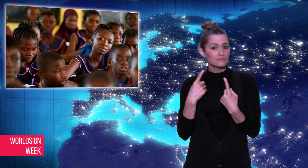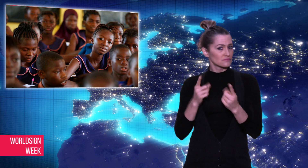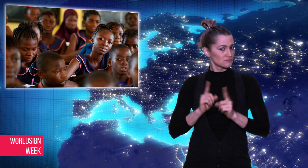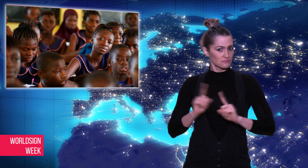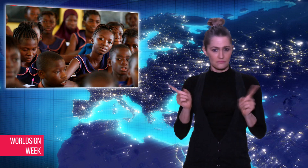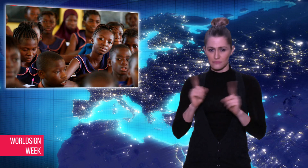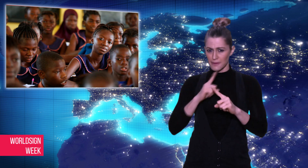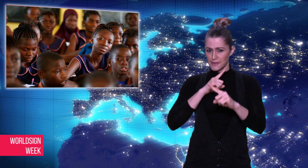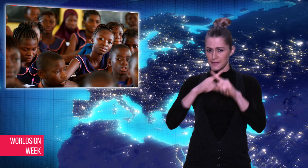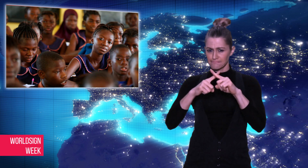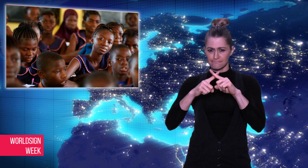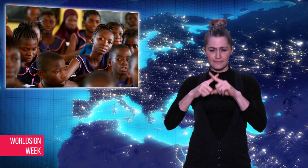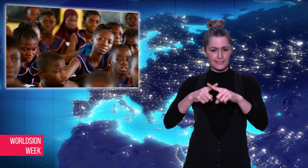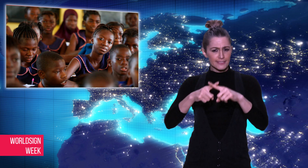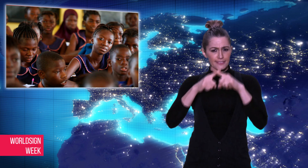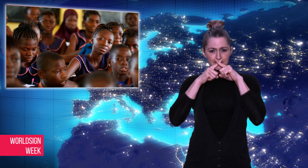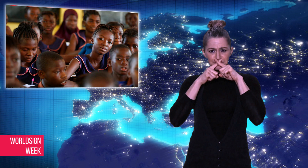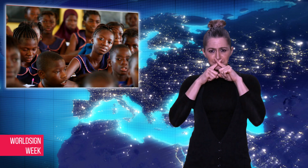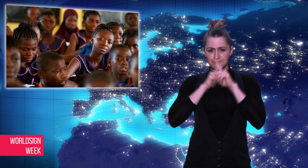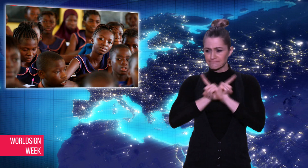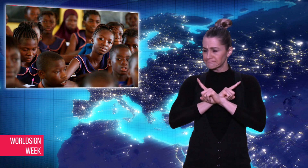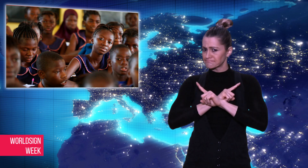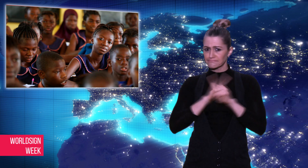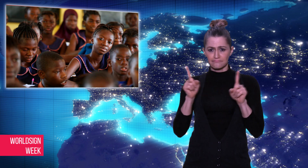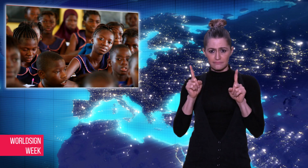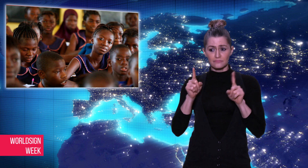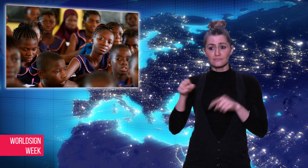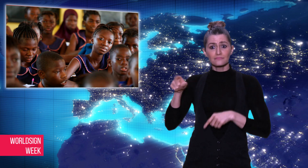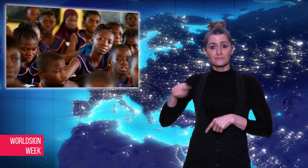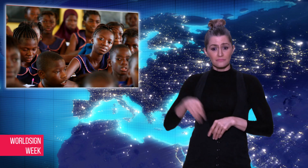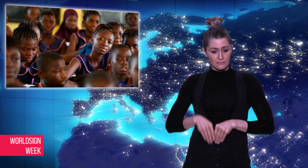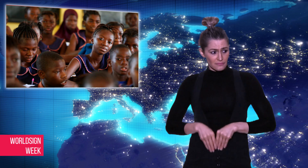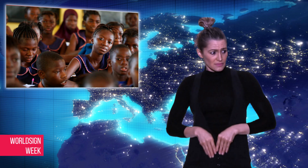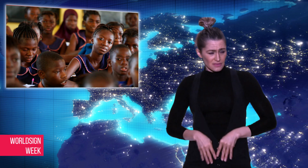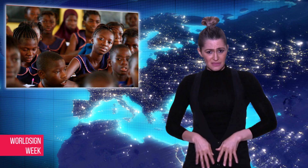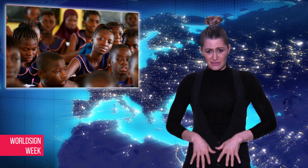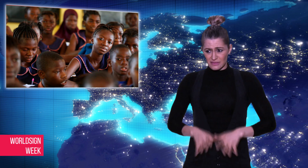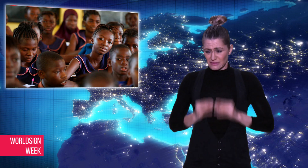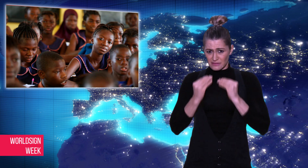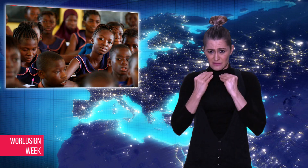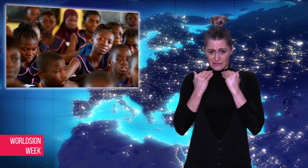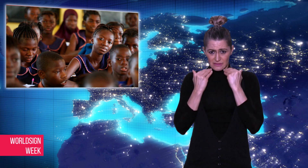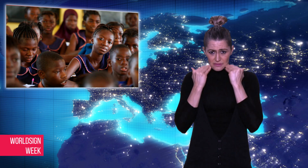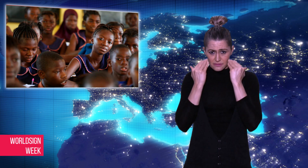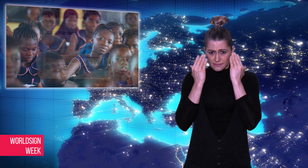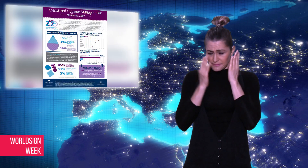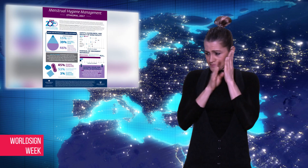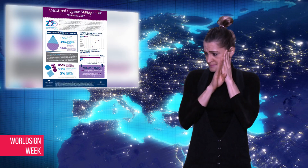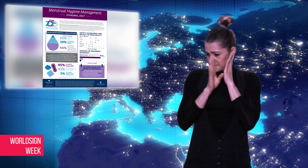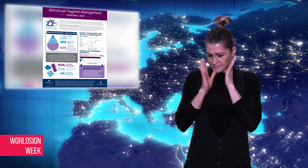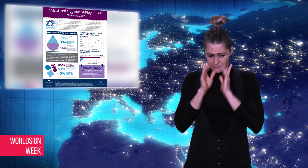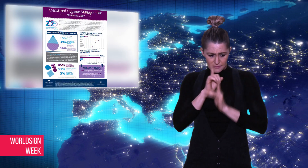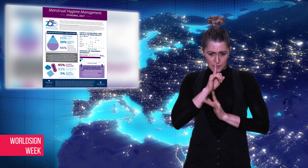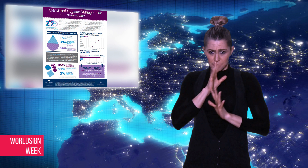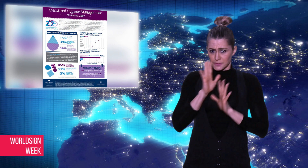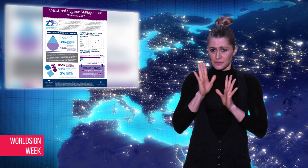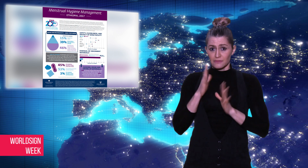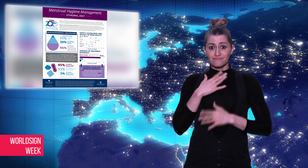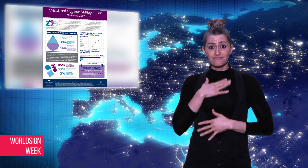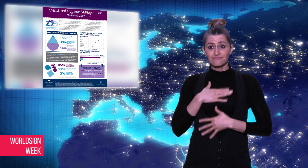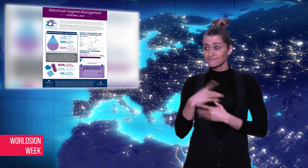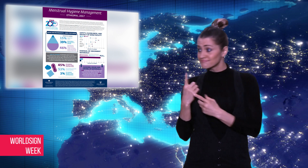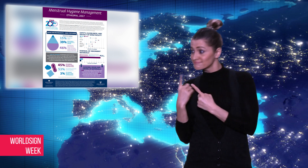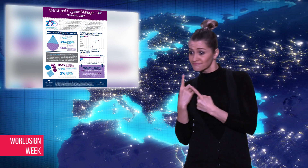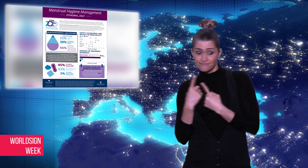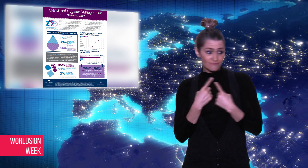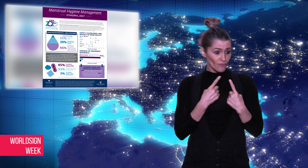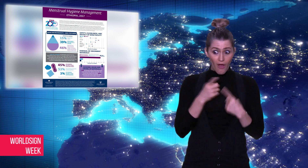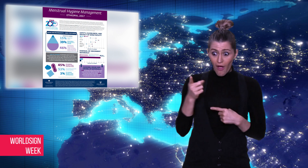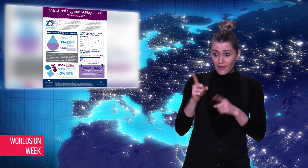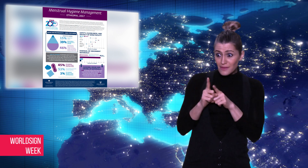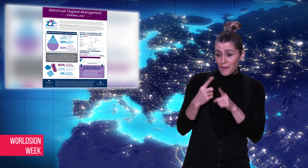considered a socially prohibited subject and